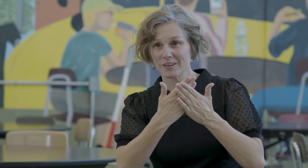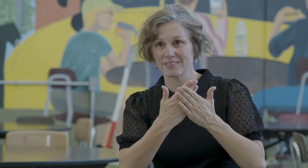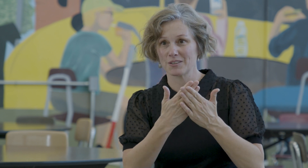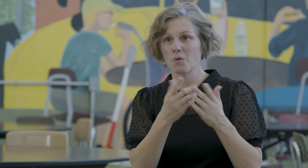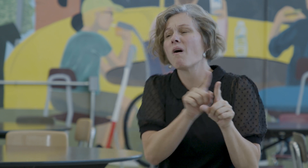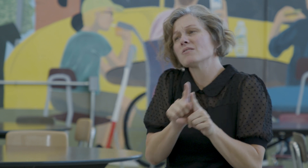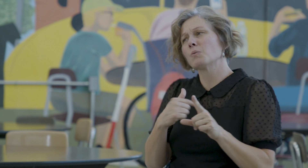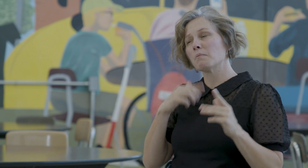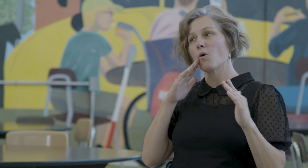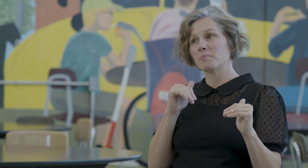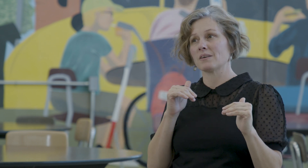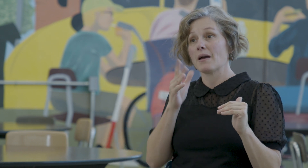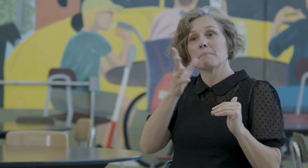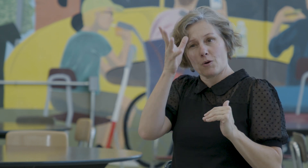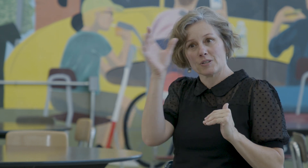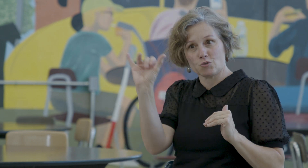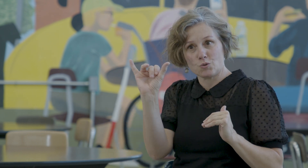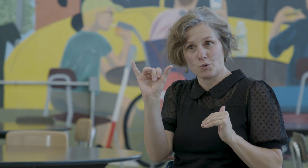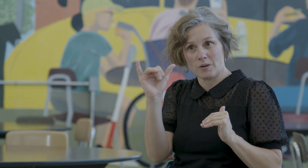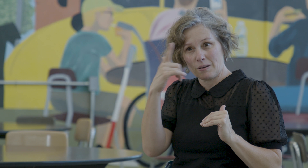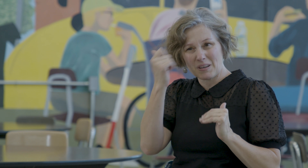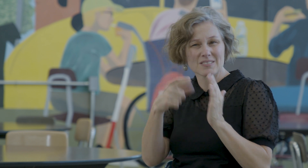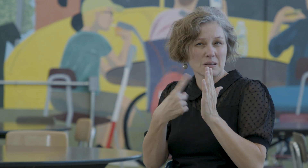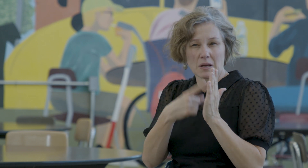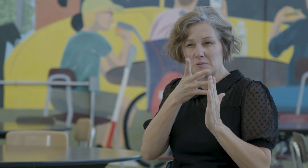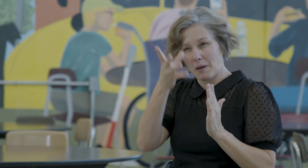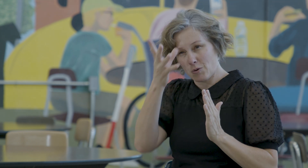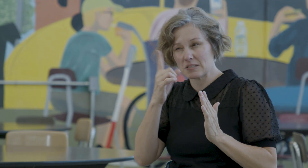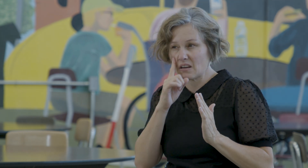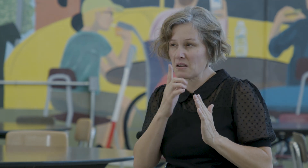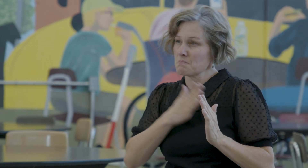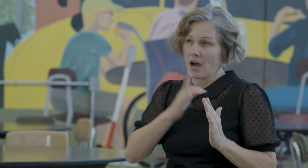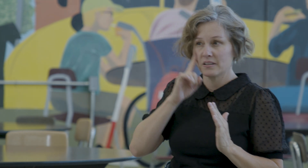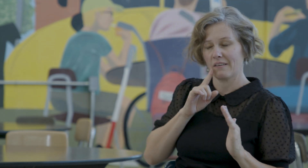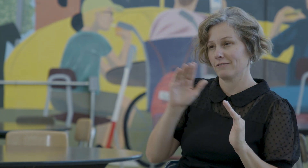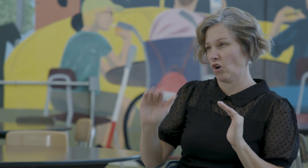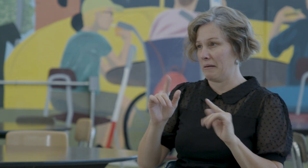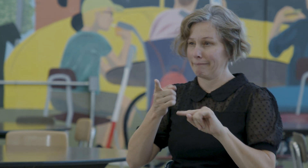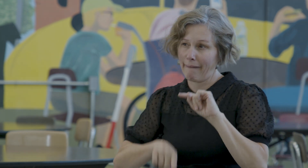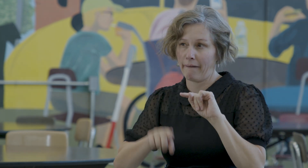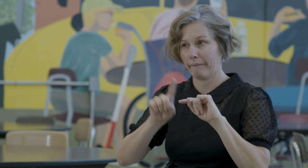I also hope parents benefited. Often, parents of young deaf children imagine all of the things their child can't do.